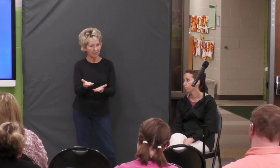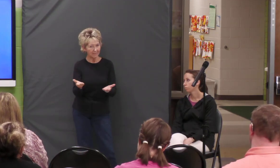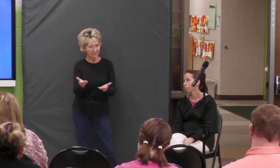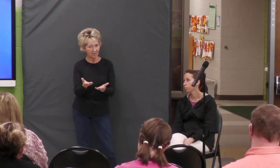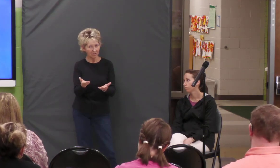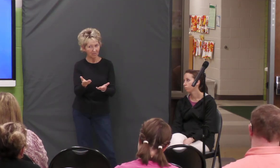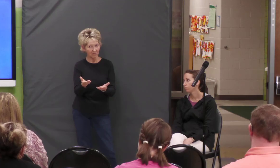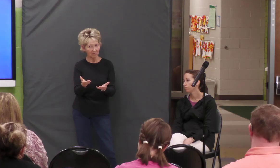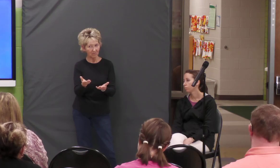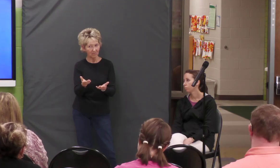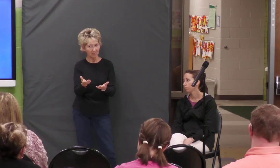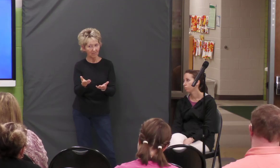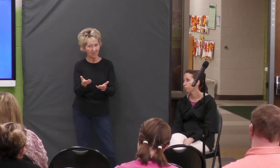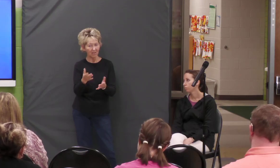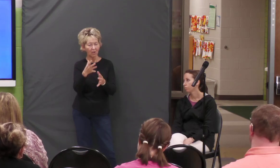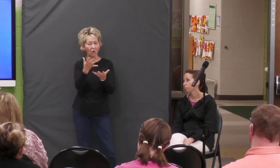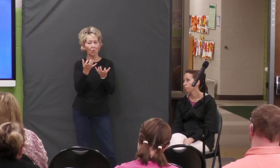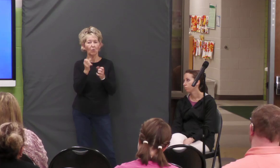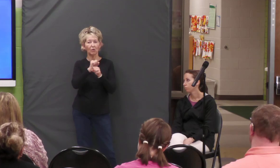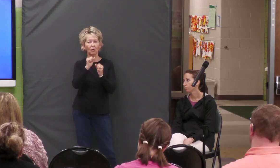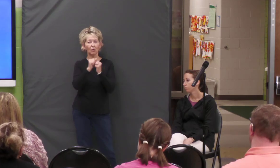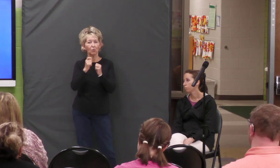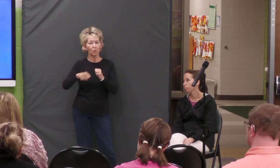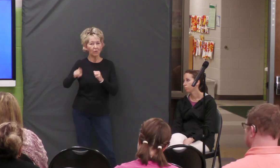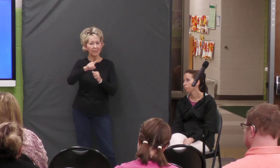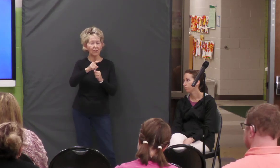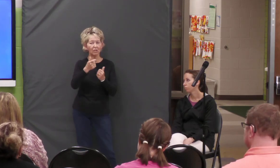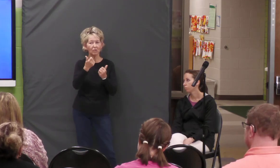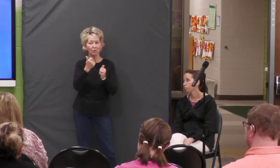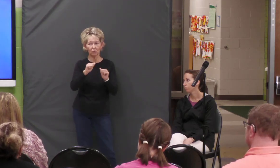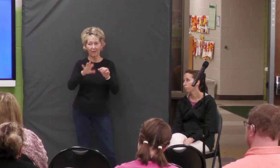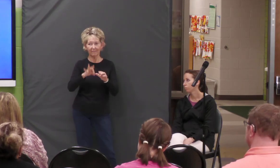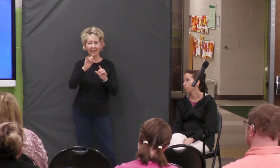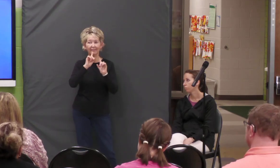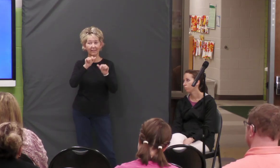um we're here to work with you guys and get all the answers but it is a little bit tricky